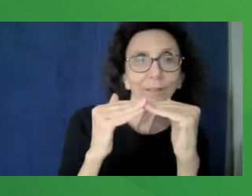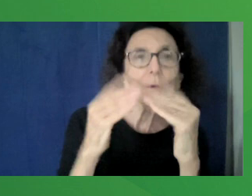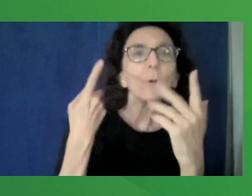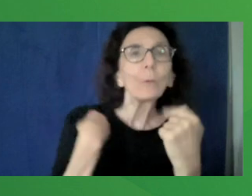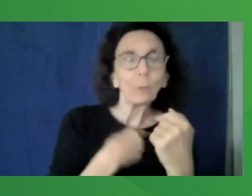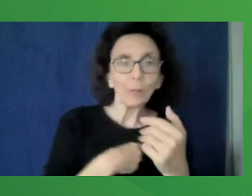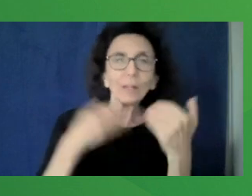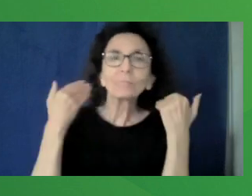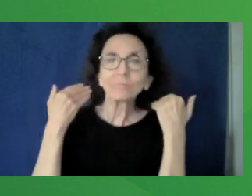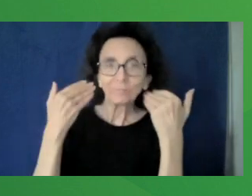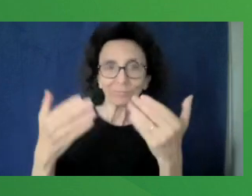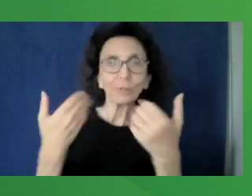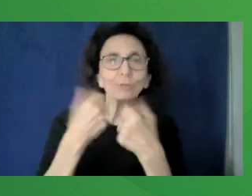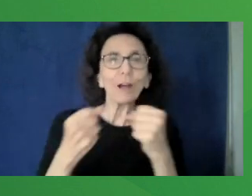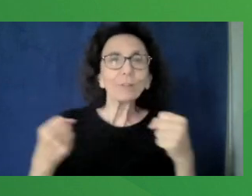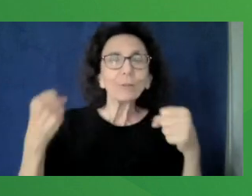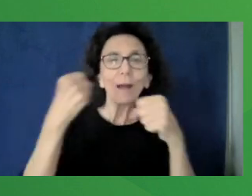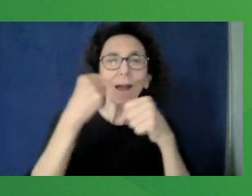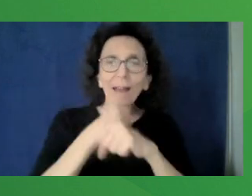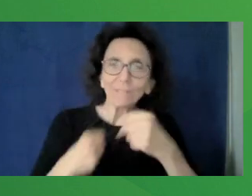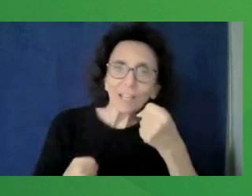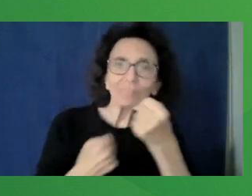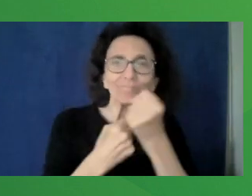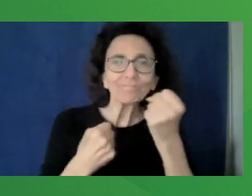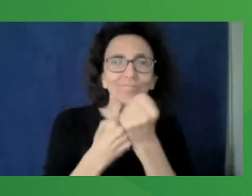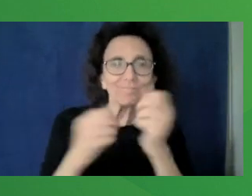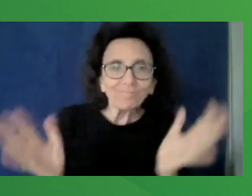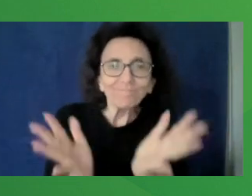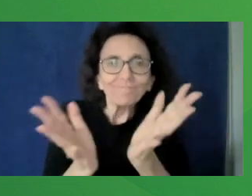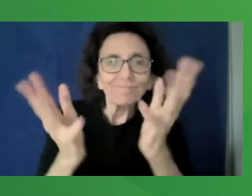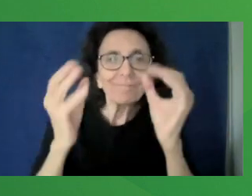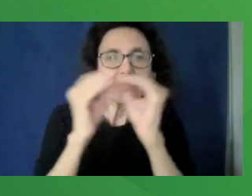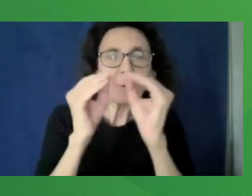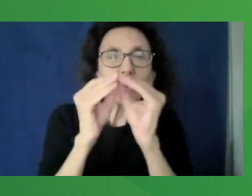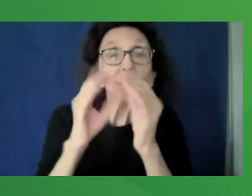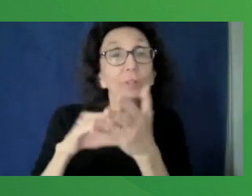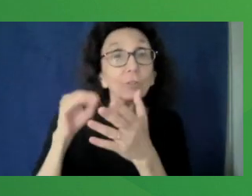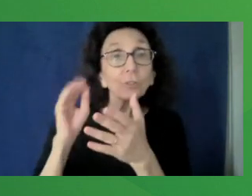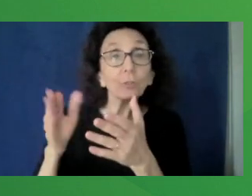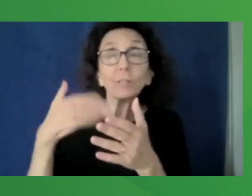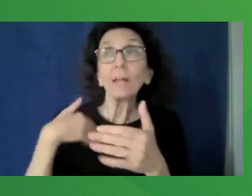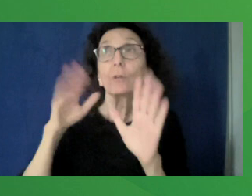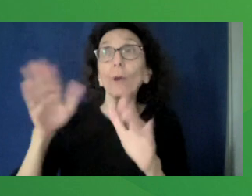to advocate a little bit more. The students had a great presentation from Andrea Kim Neighbors,